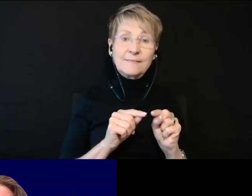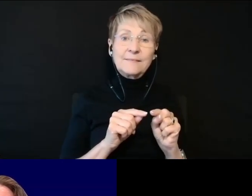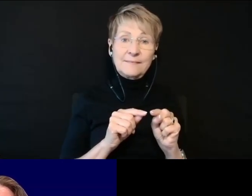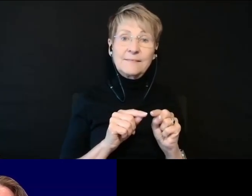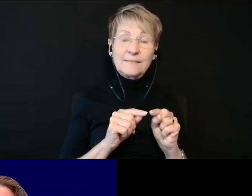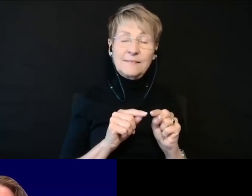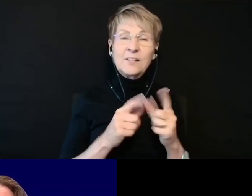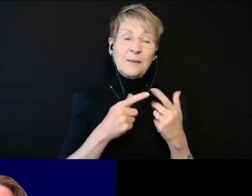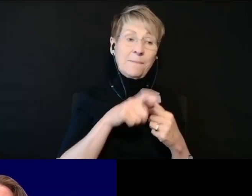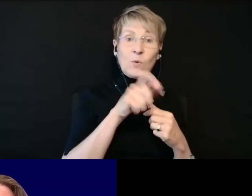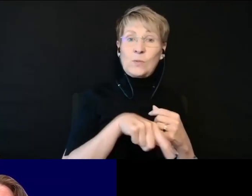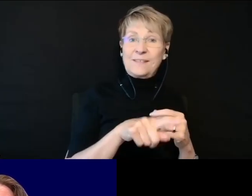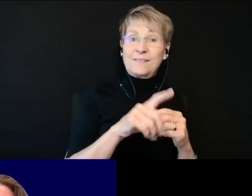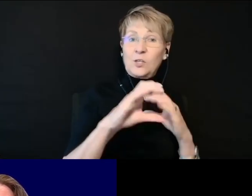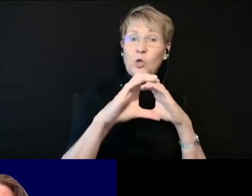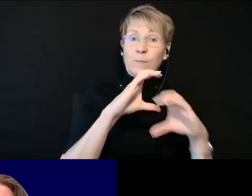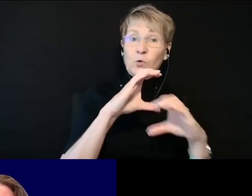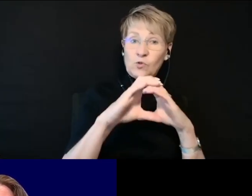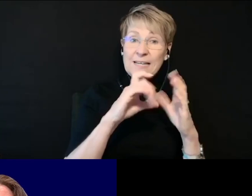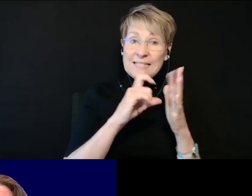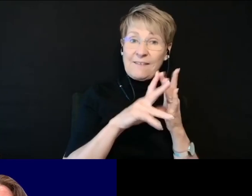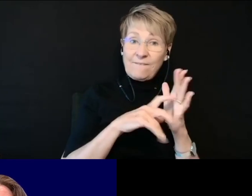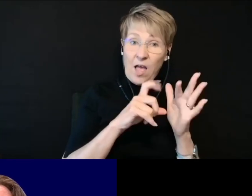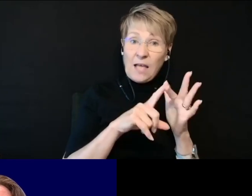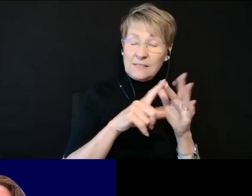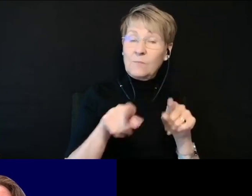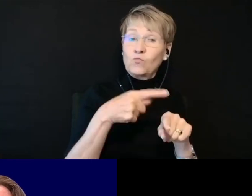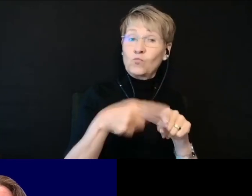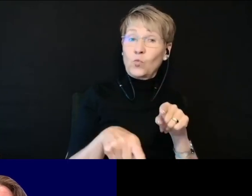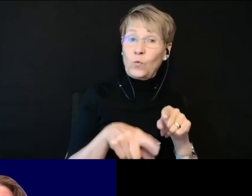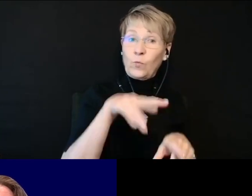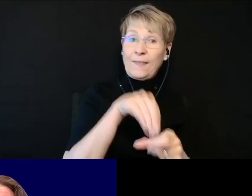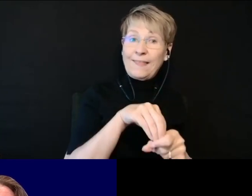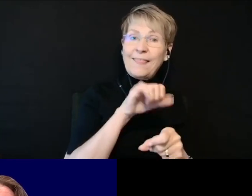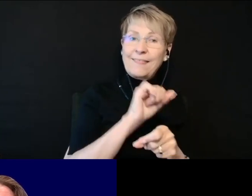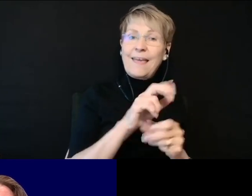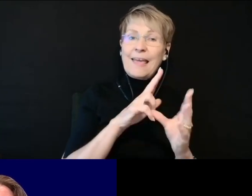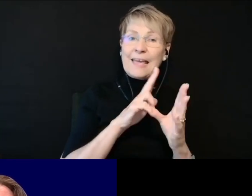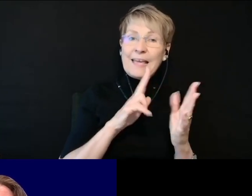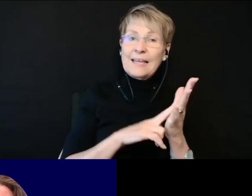communication, a communication device approved in their plan, we were able to justify a replacement